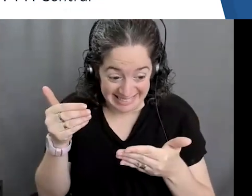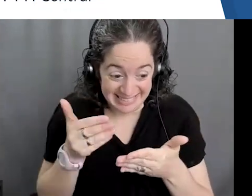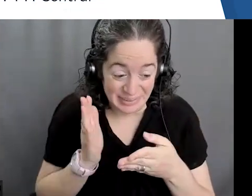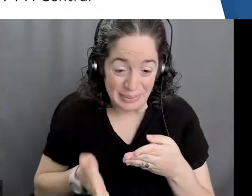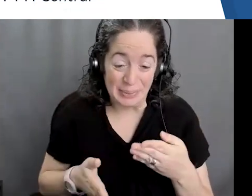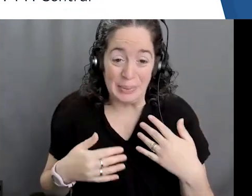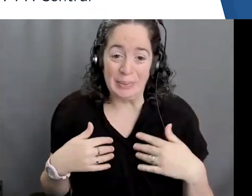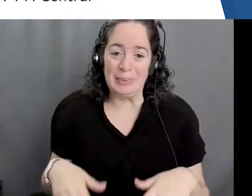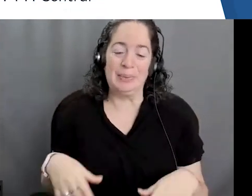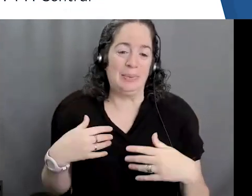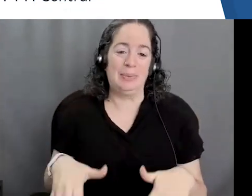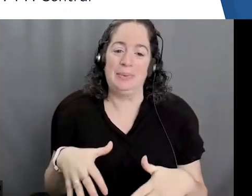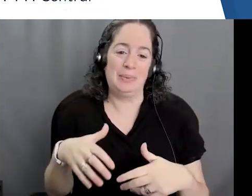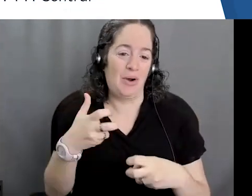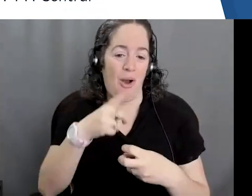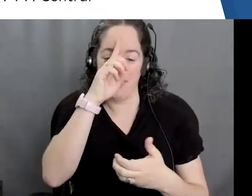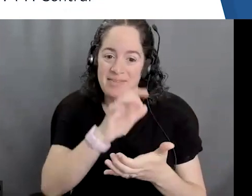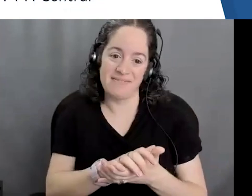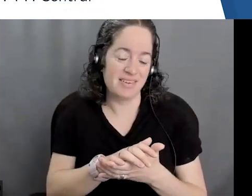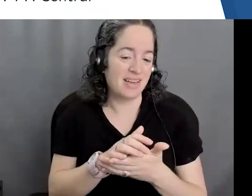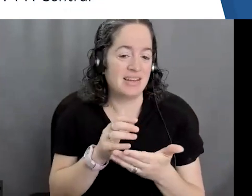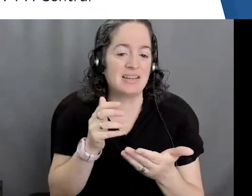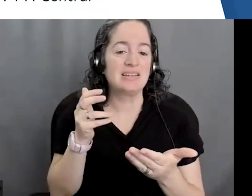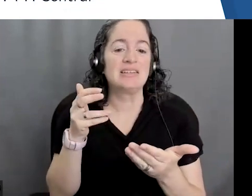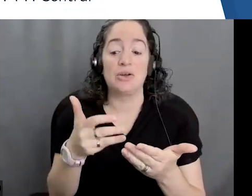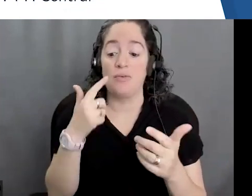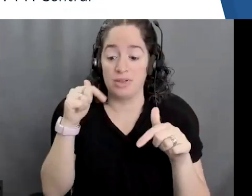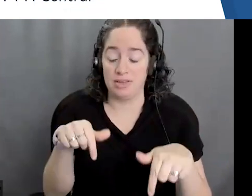but there are only three more meetups left in 2024.